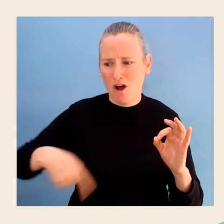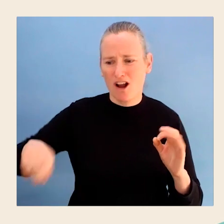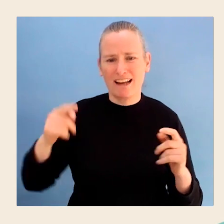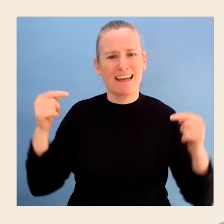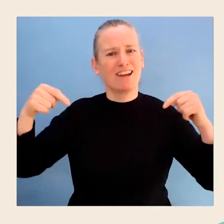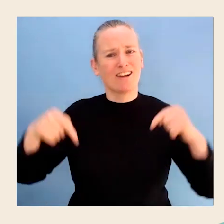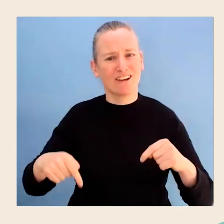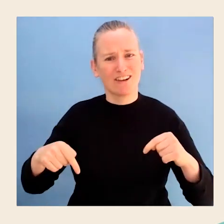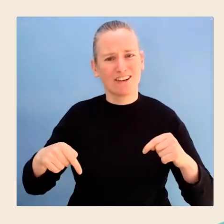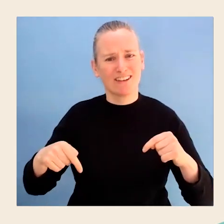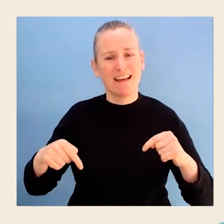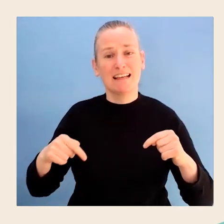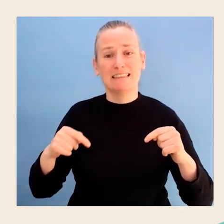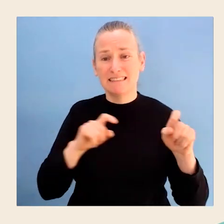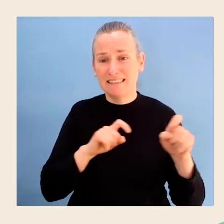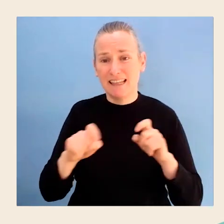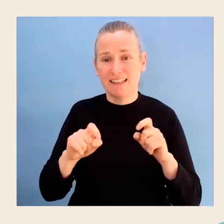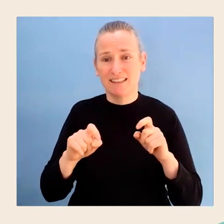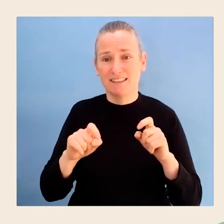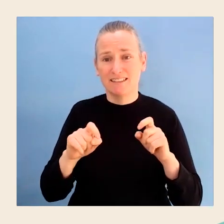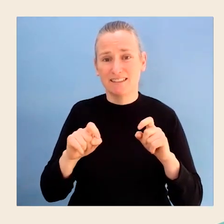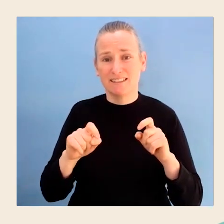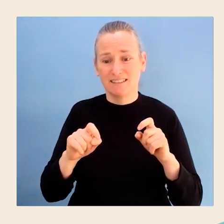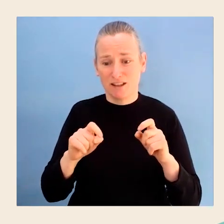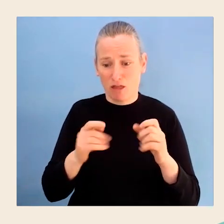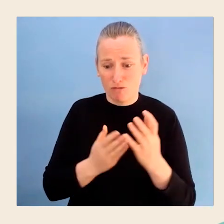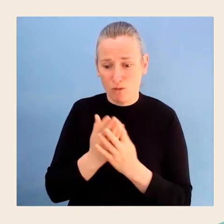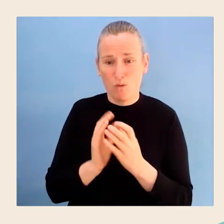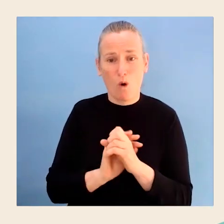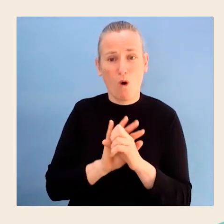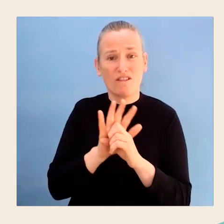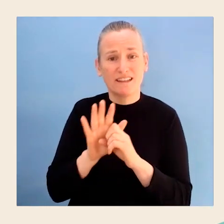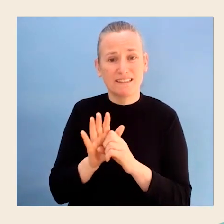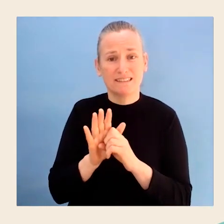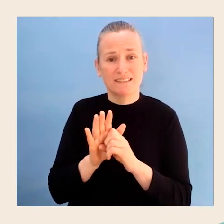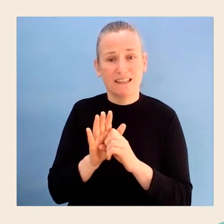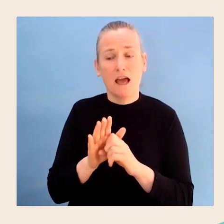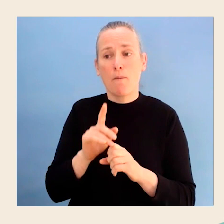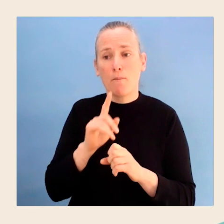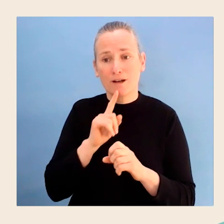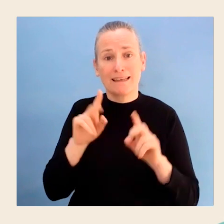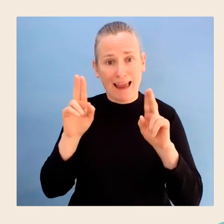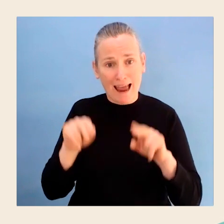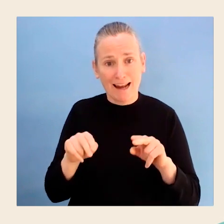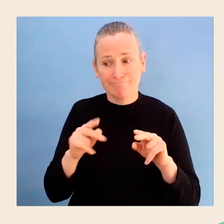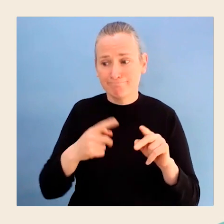still not out of the pandemic. And I'm able to be with 30 people